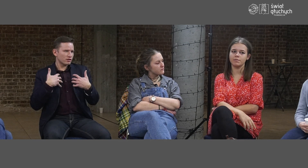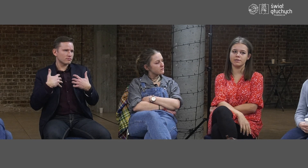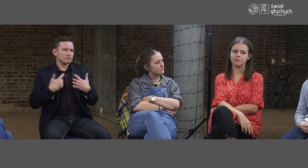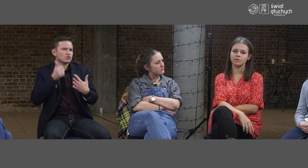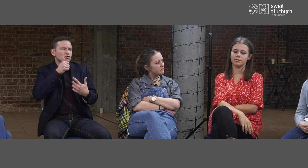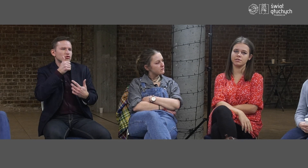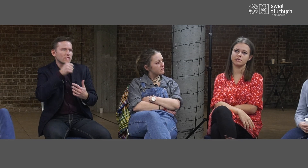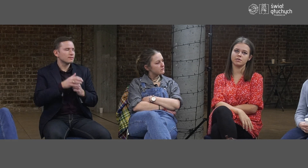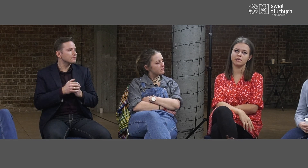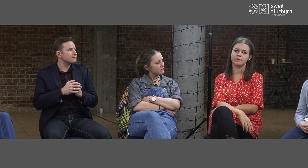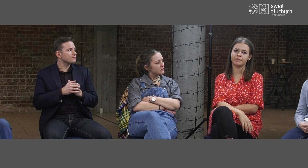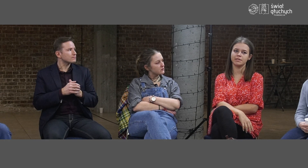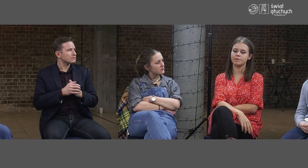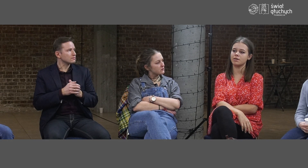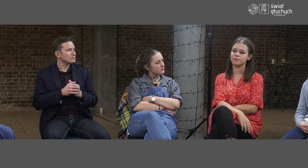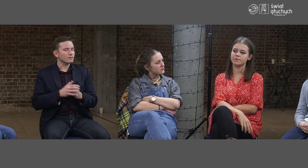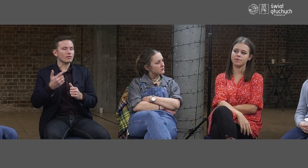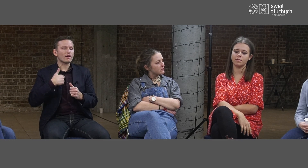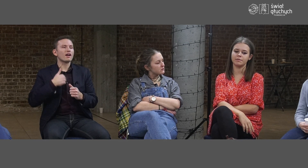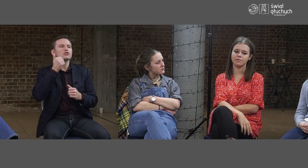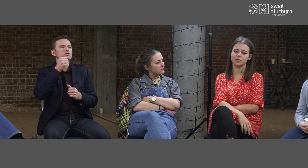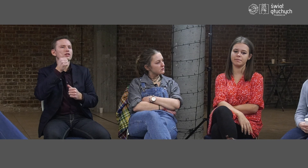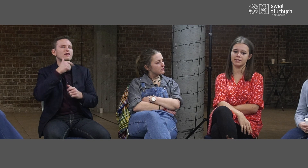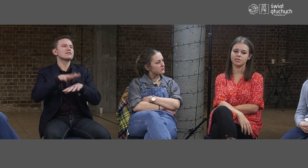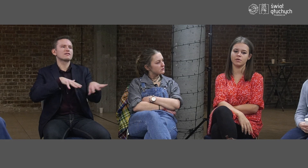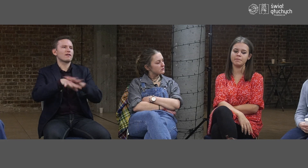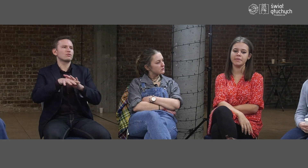On a daily basis, I work as a professional driver and transport passengers.